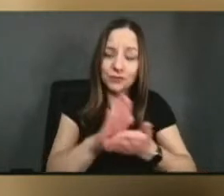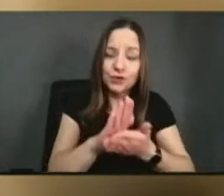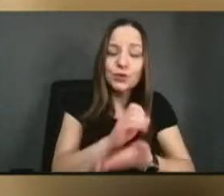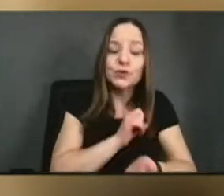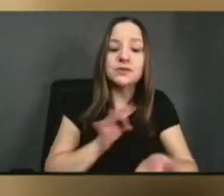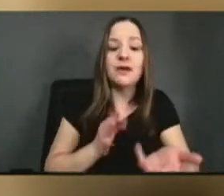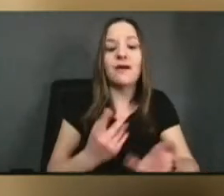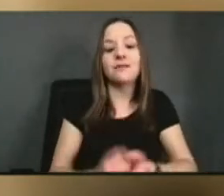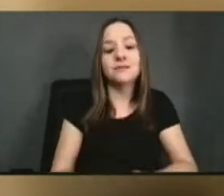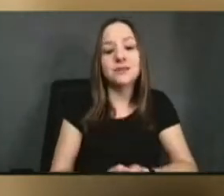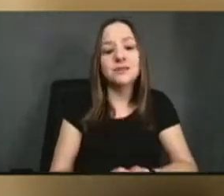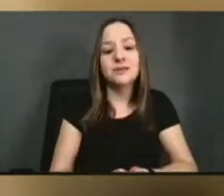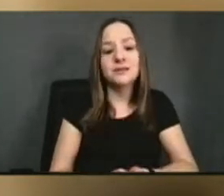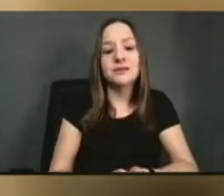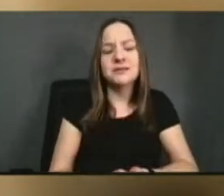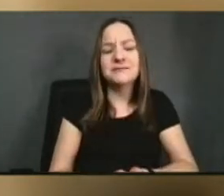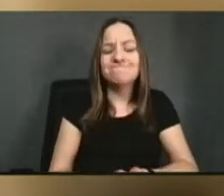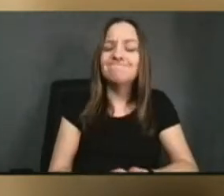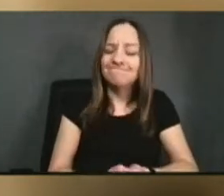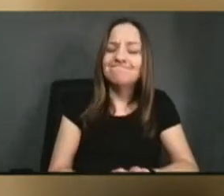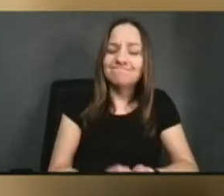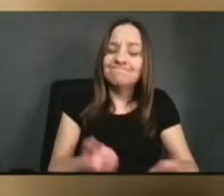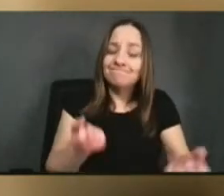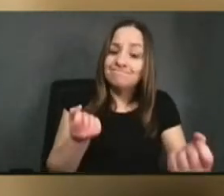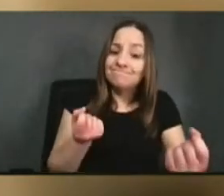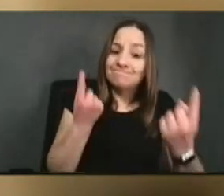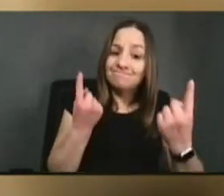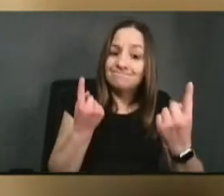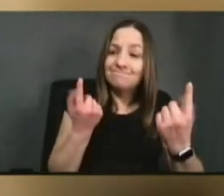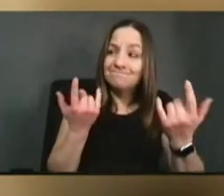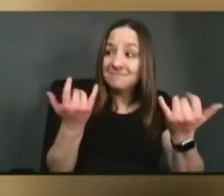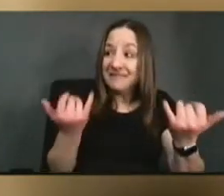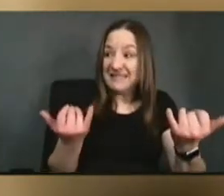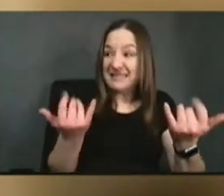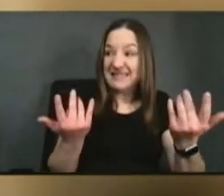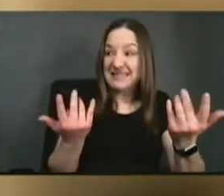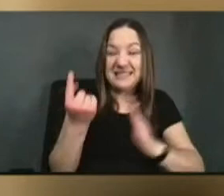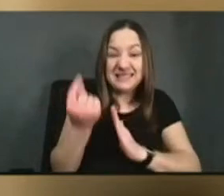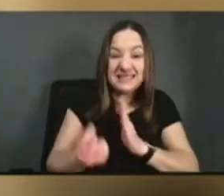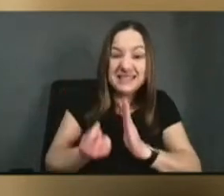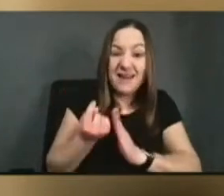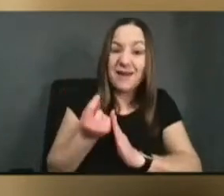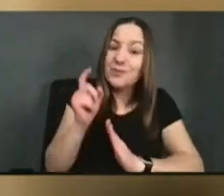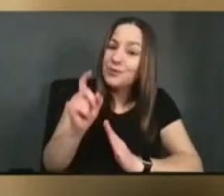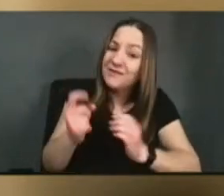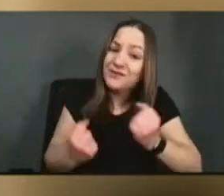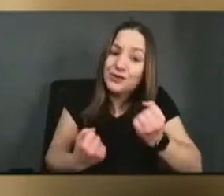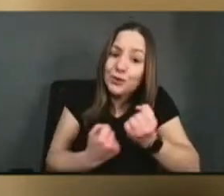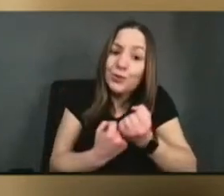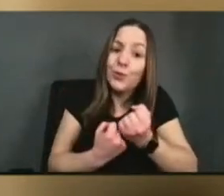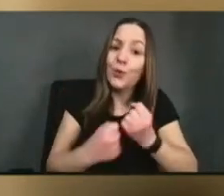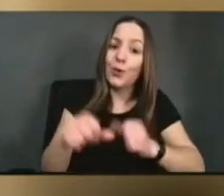forth by our school staff. And we understand that this is a